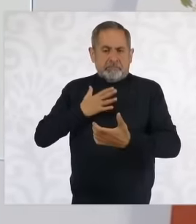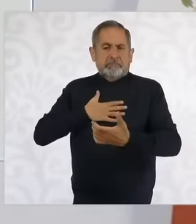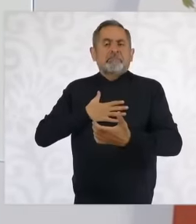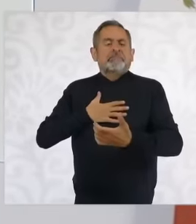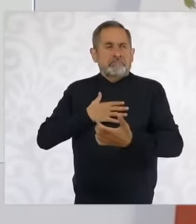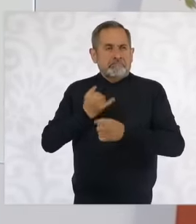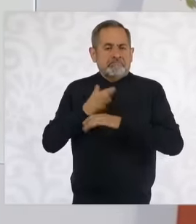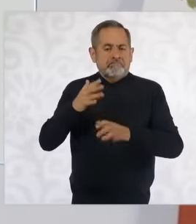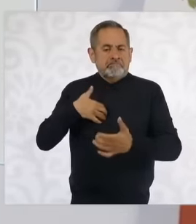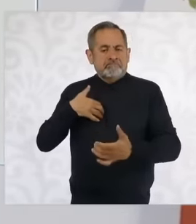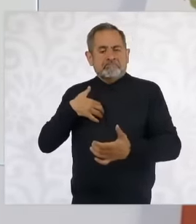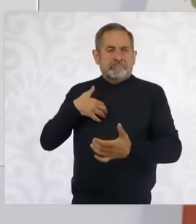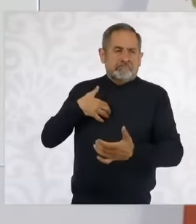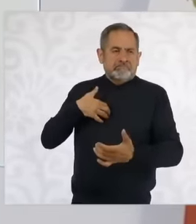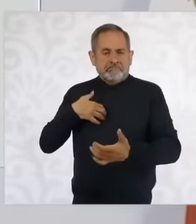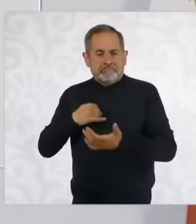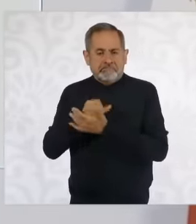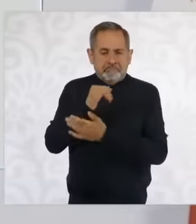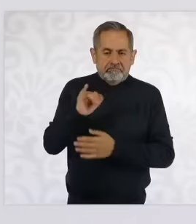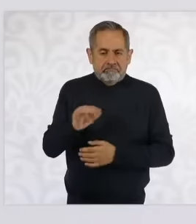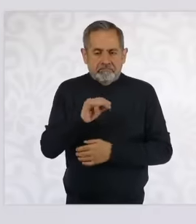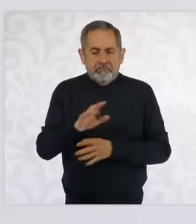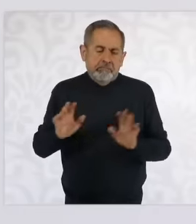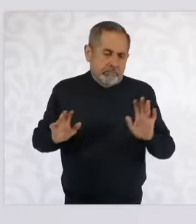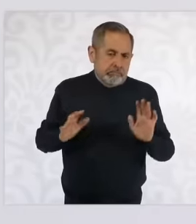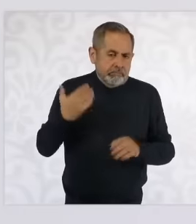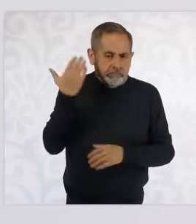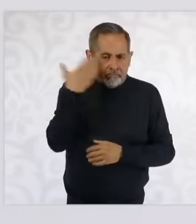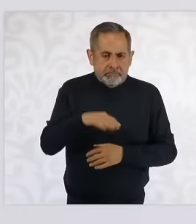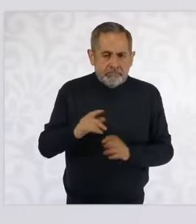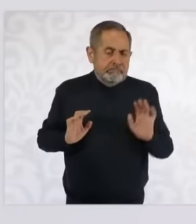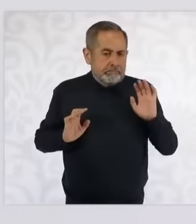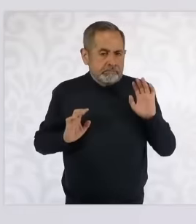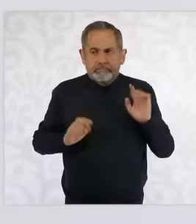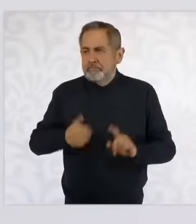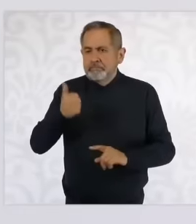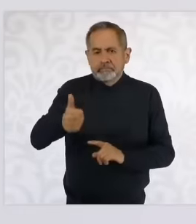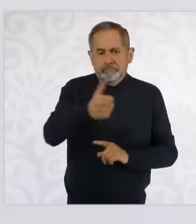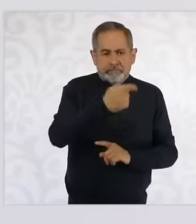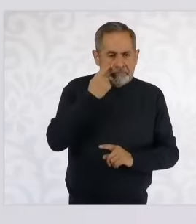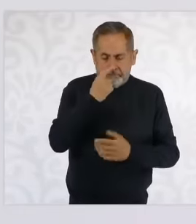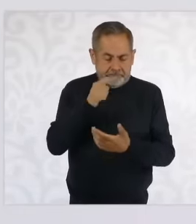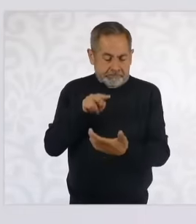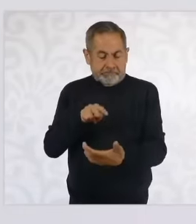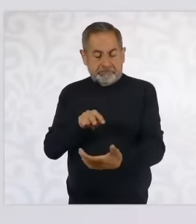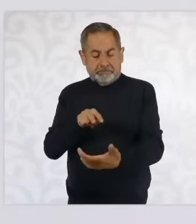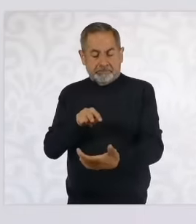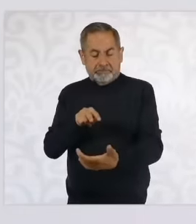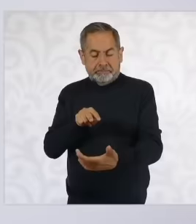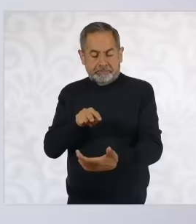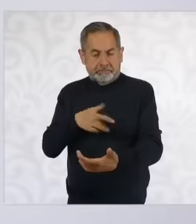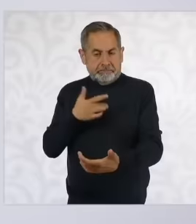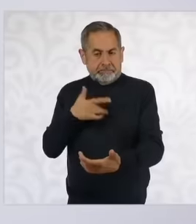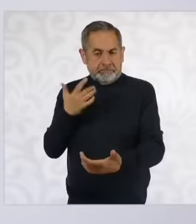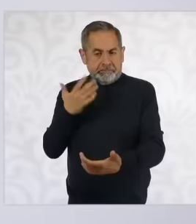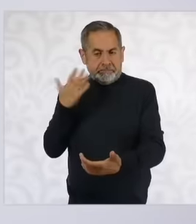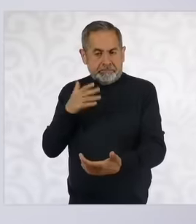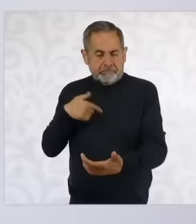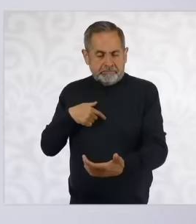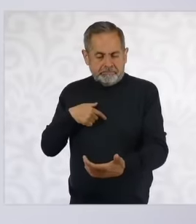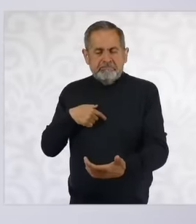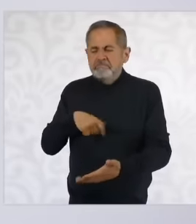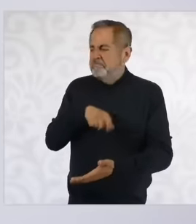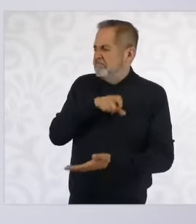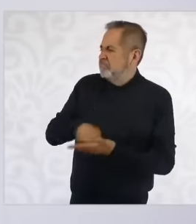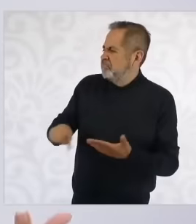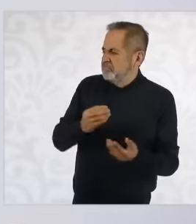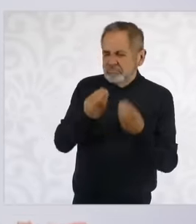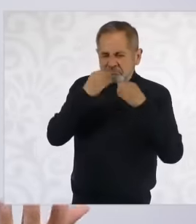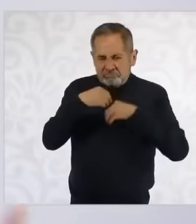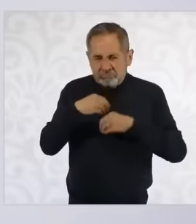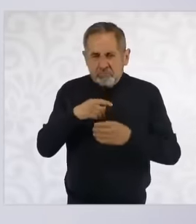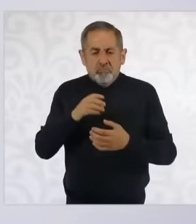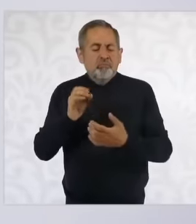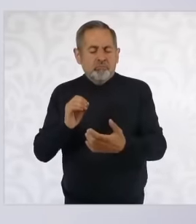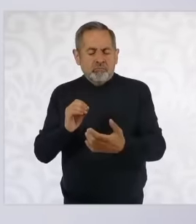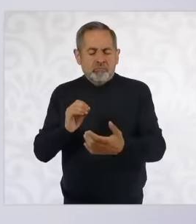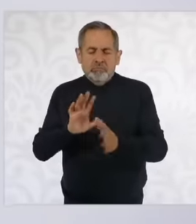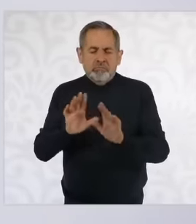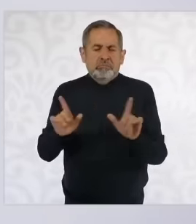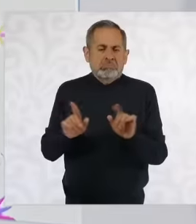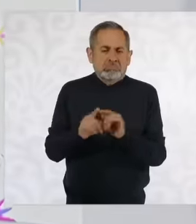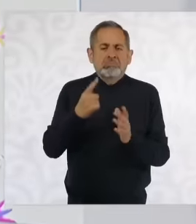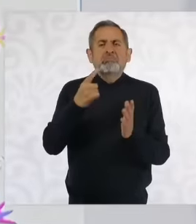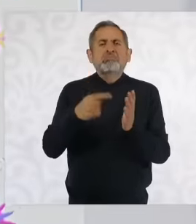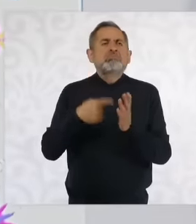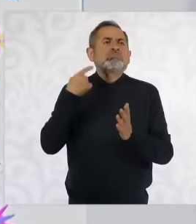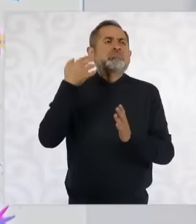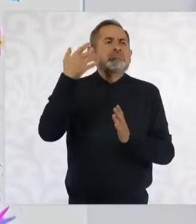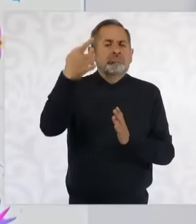necessary information to be able to know if you're consuming the food, no, or every how many days you consume it